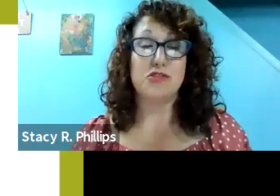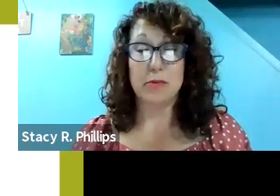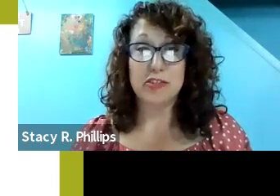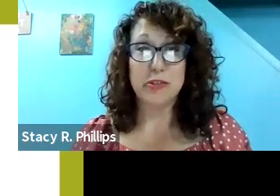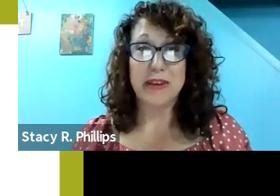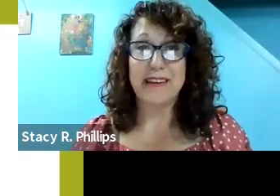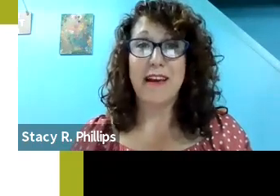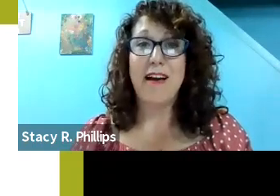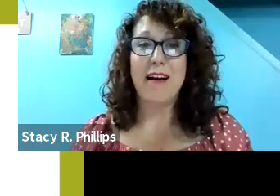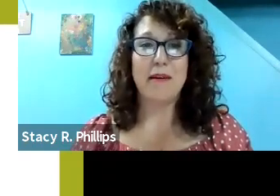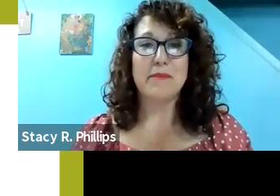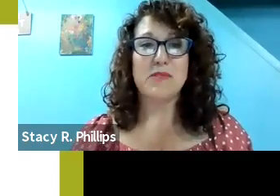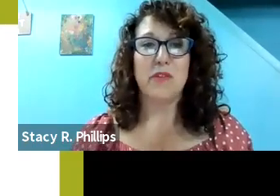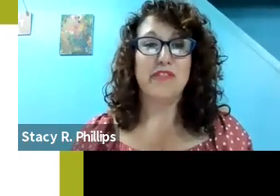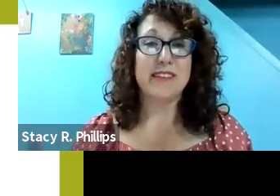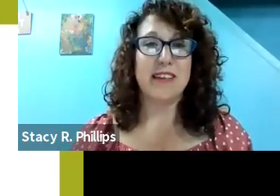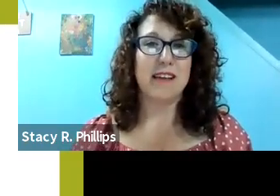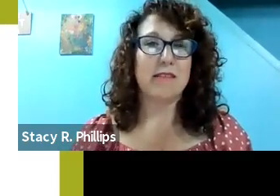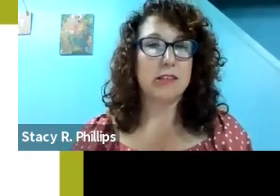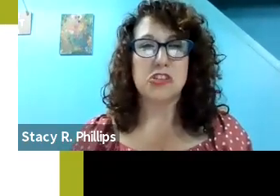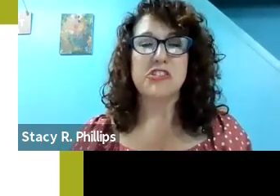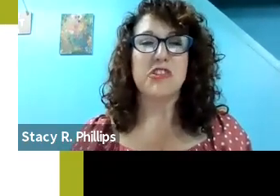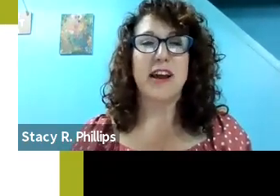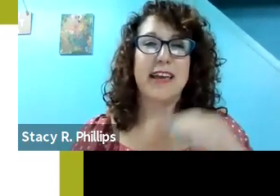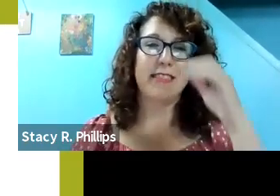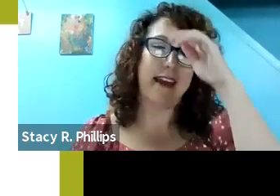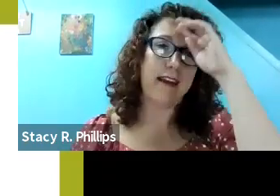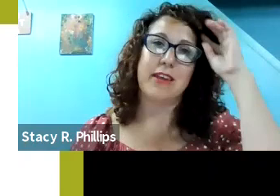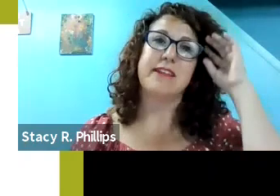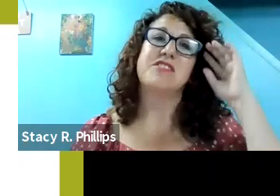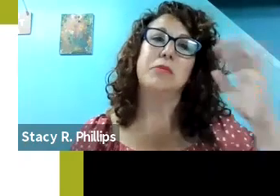do troubleshooting, so fixing glitches or anything that needs